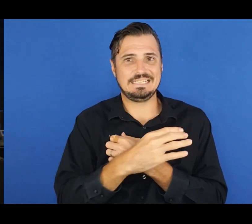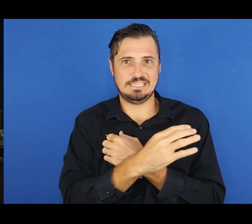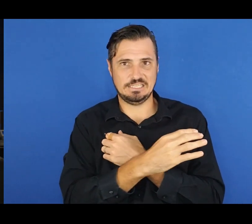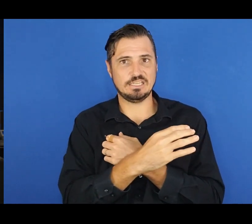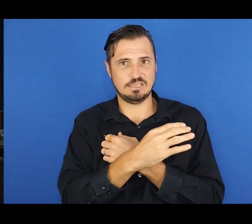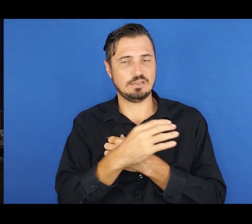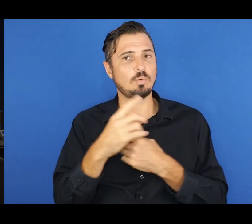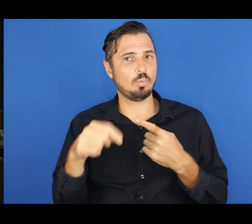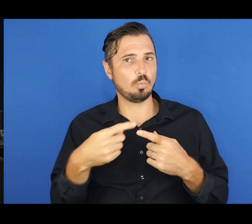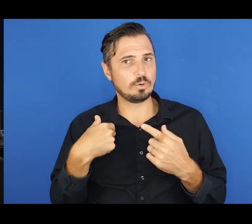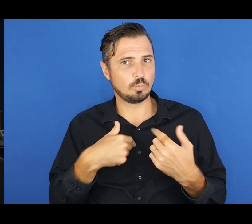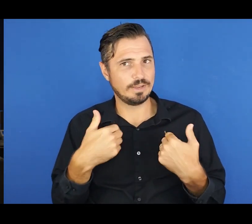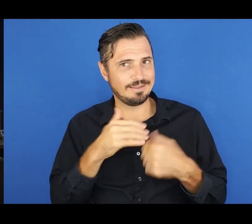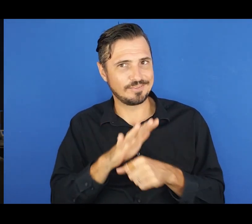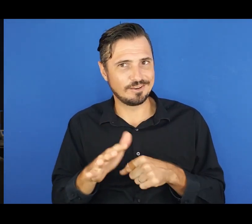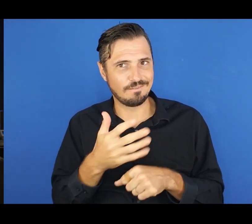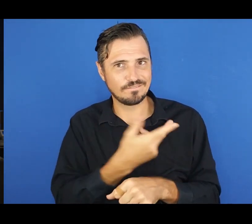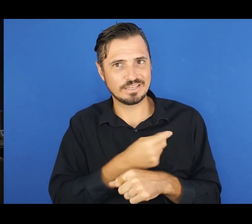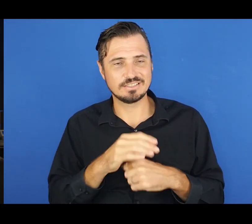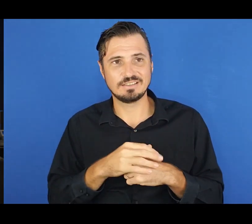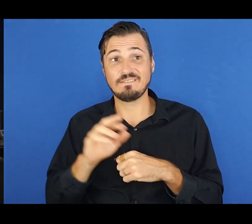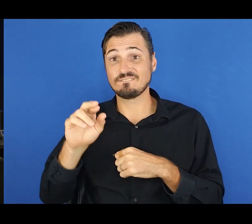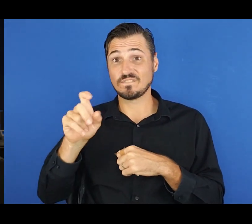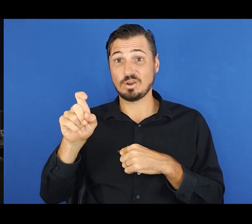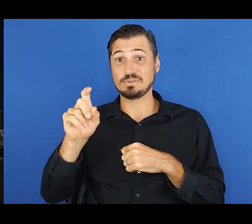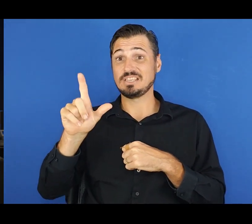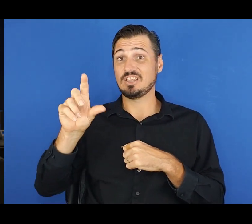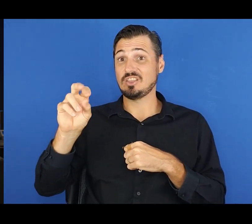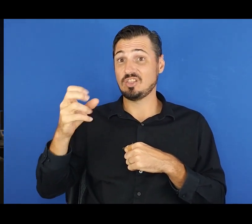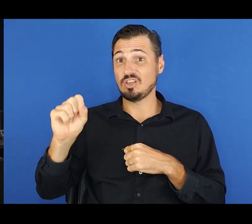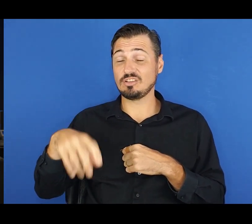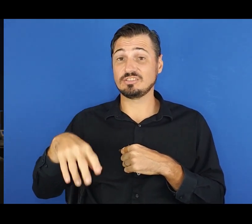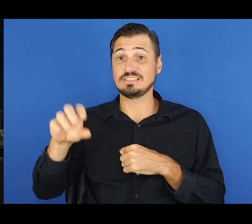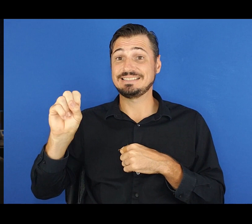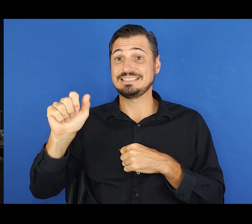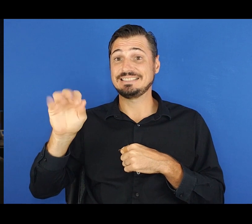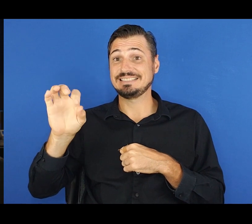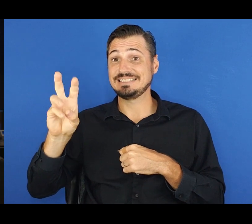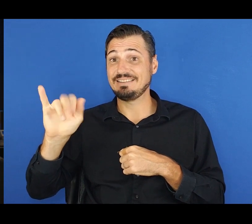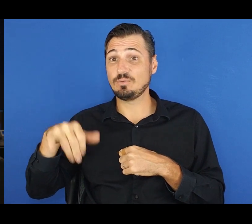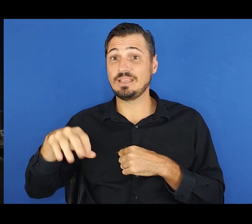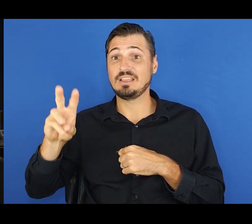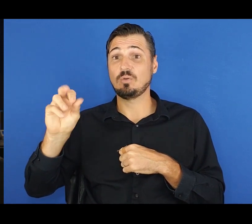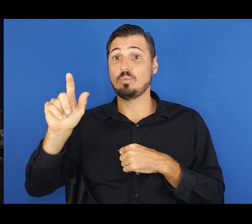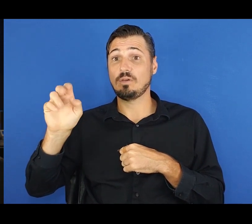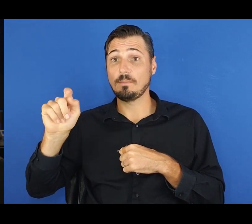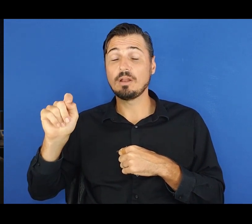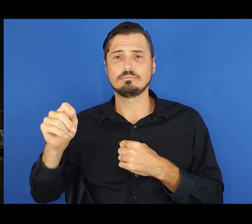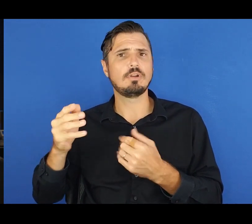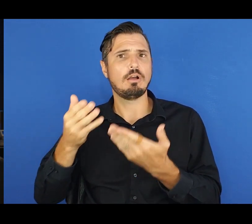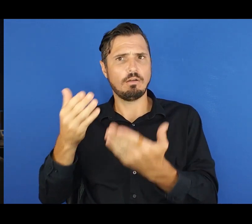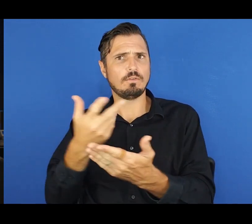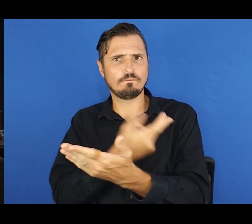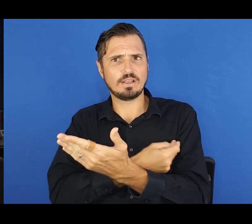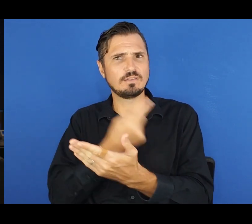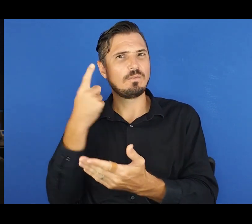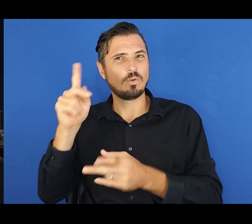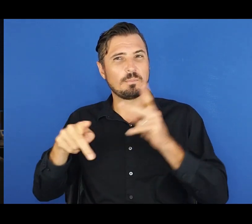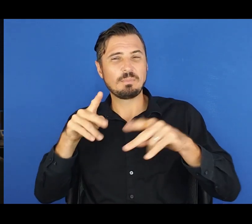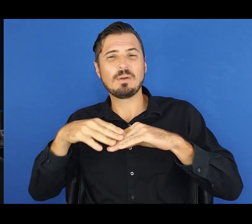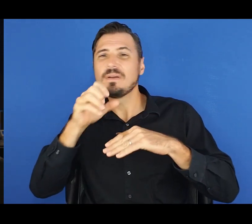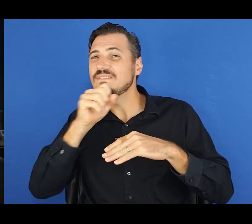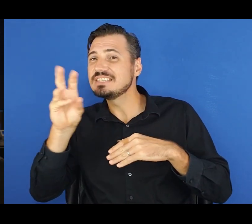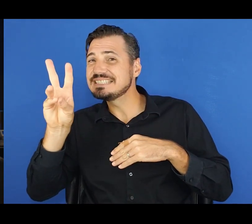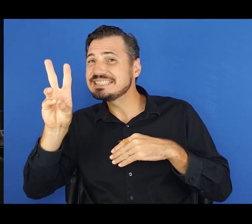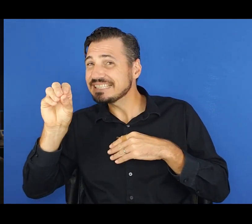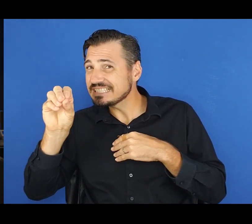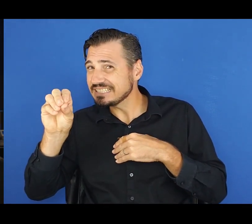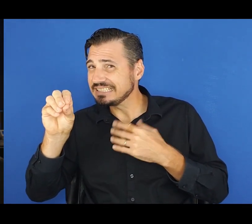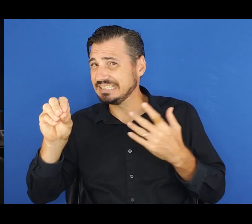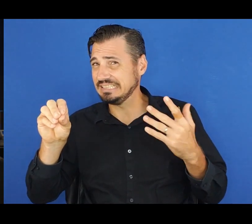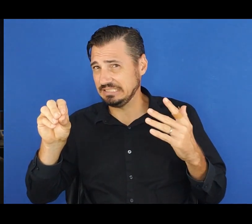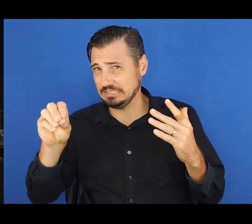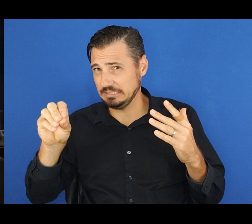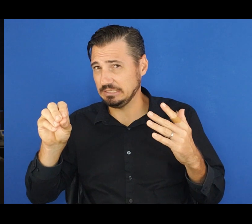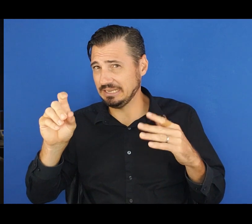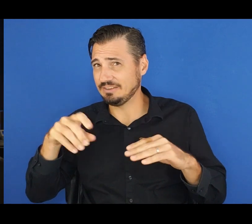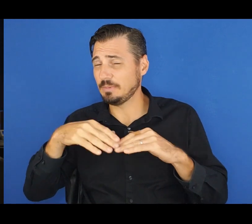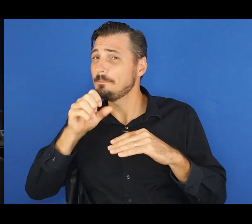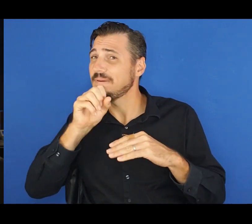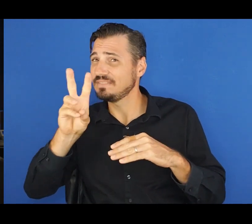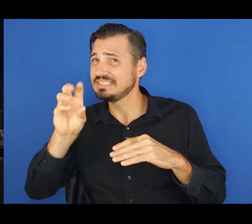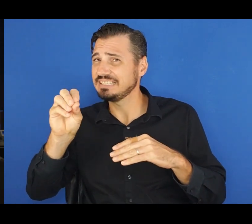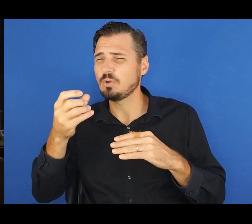Pharmacies, at Longs, Safeway, and Walmart are also offering vaccine appointments, but only for those 60 and older or meeting other specific eligibility requirements—